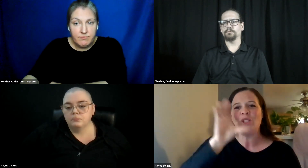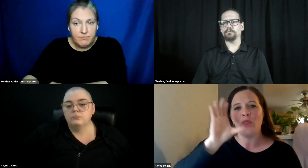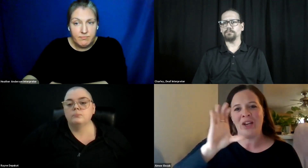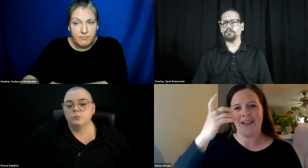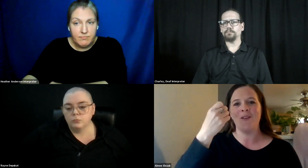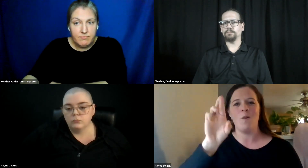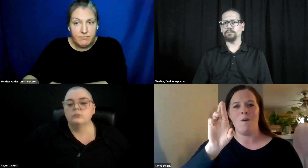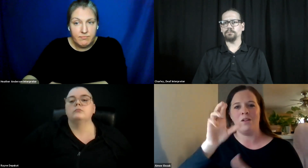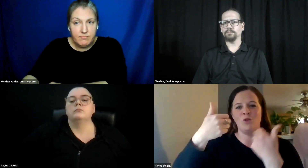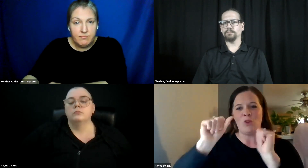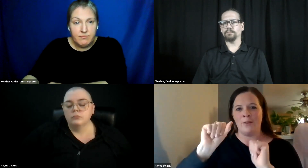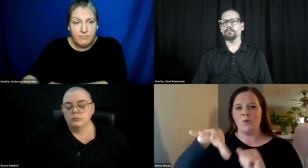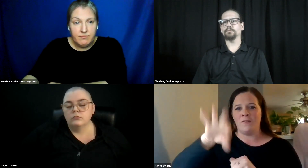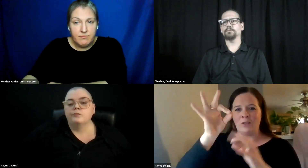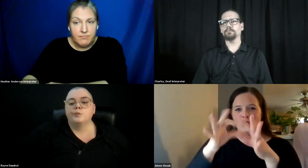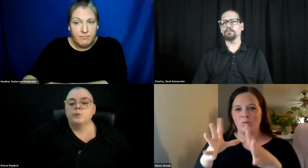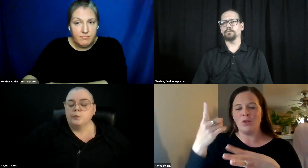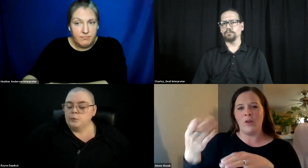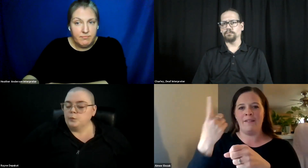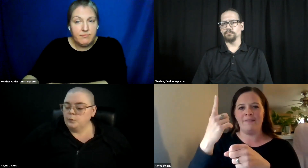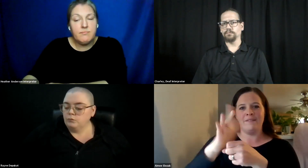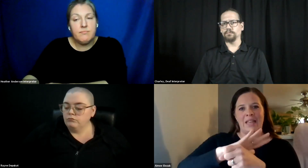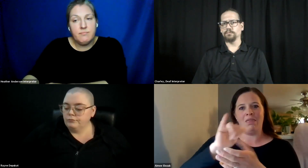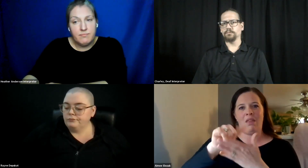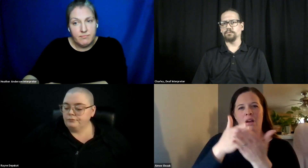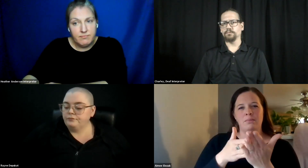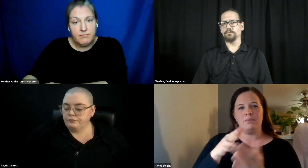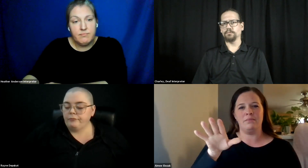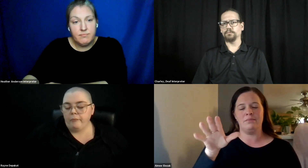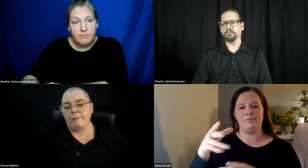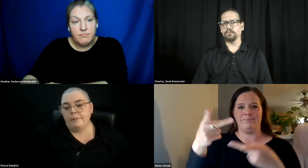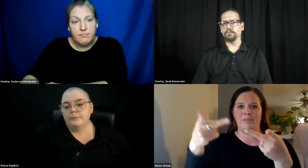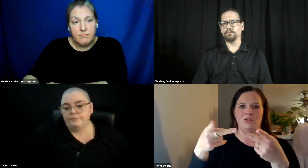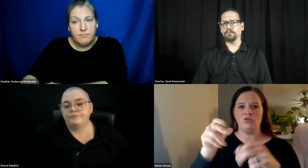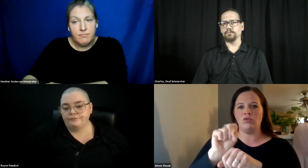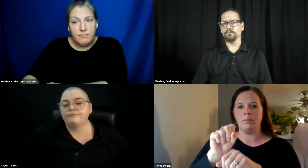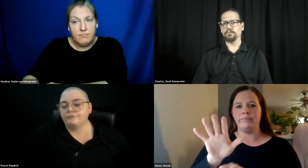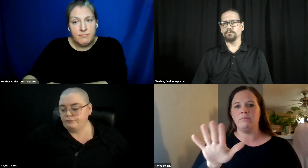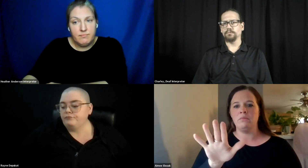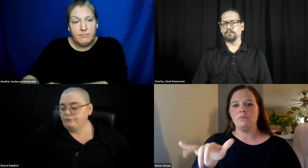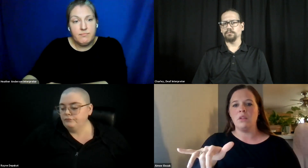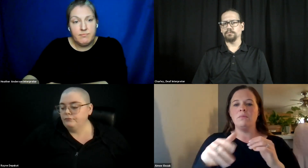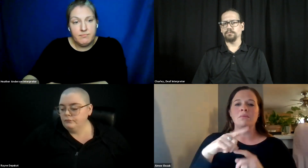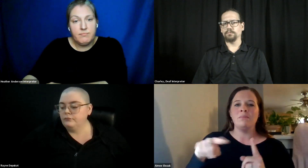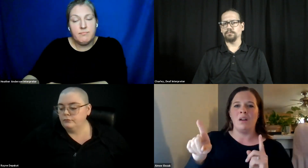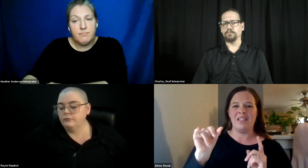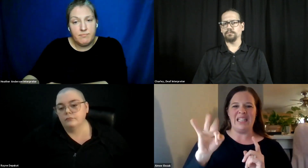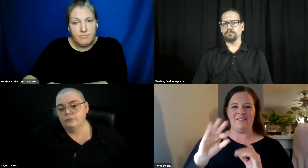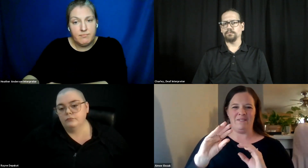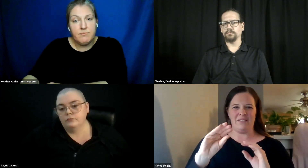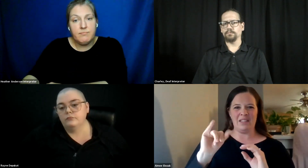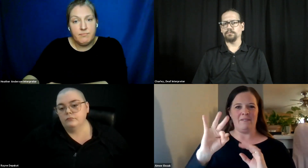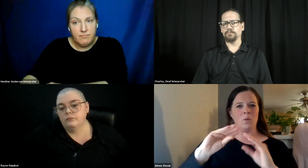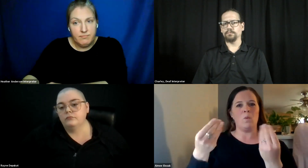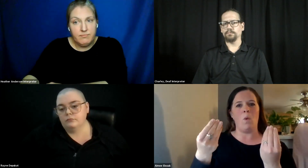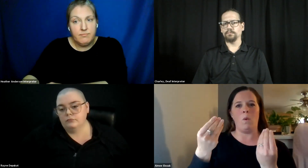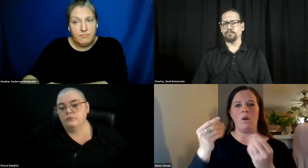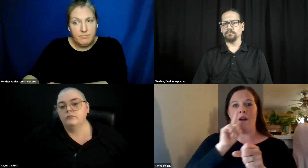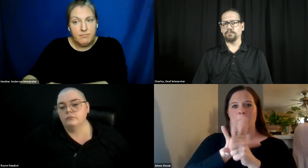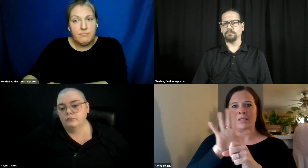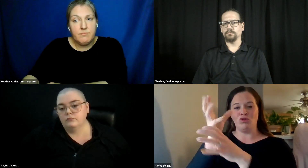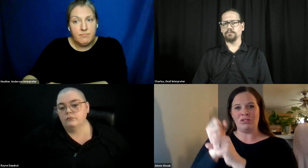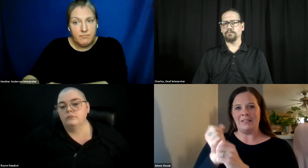They want to know that the Commission received their requests and are looking. They want to know where it is in that status.